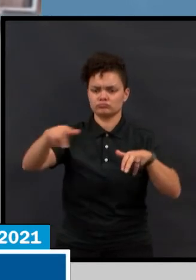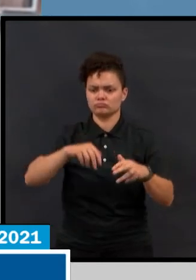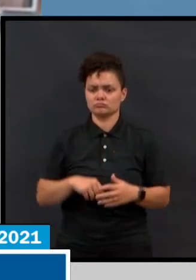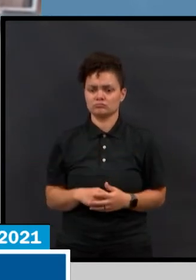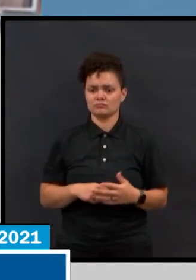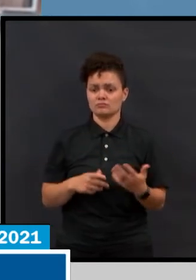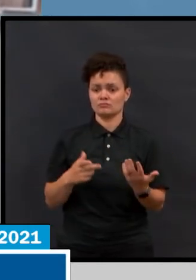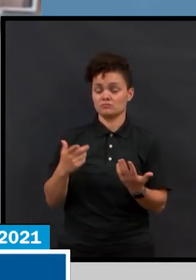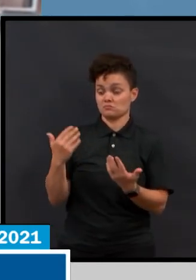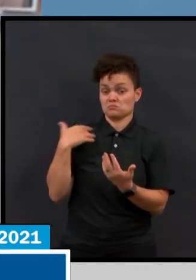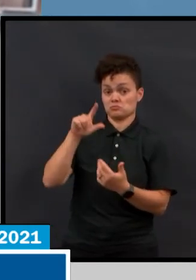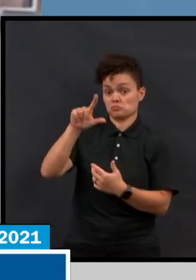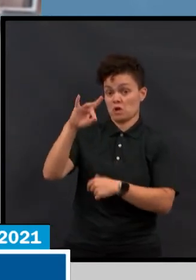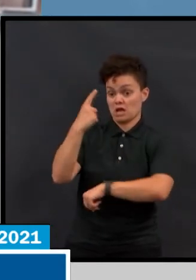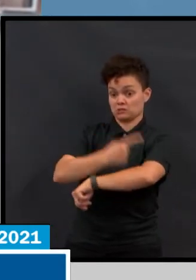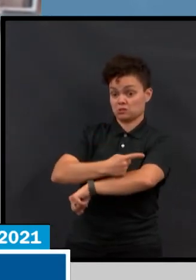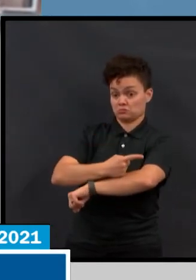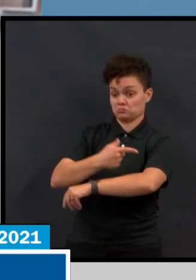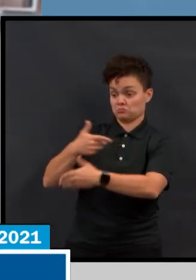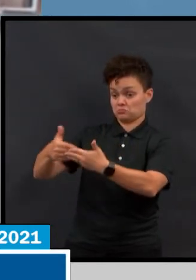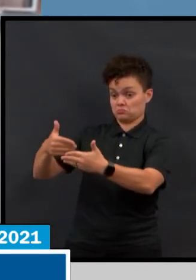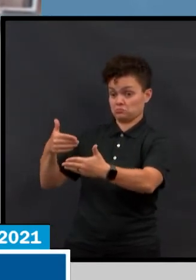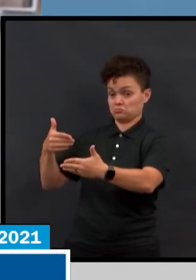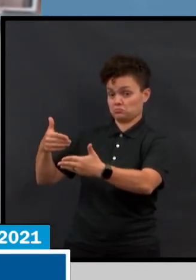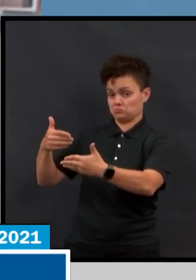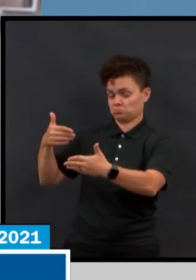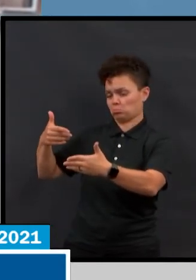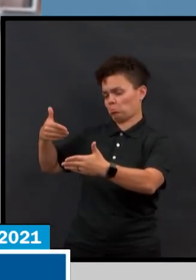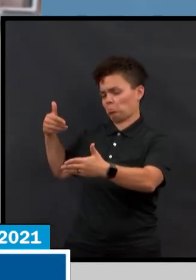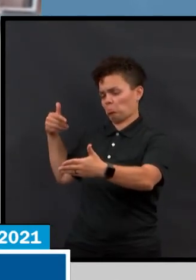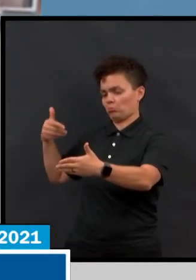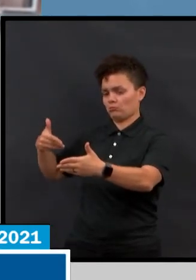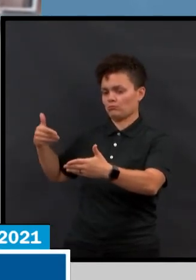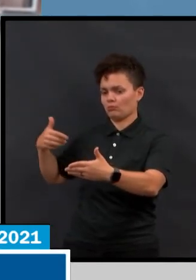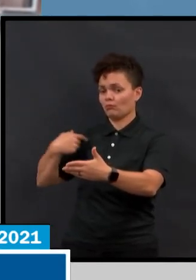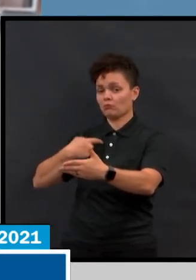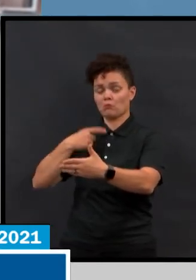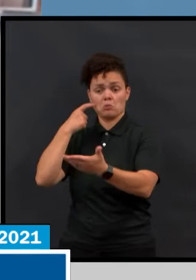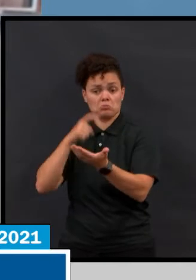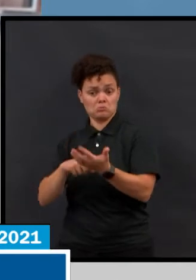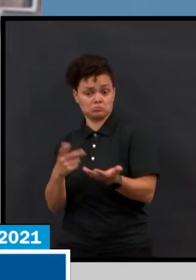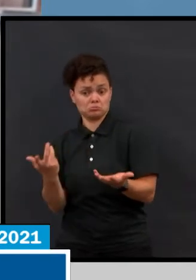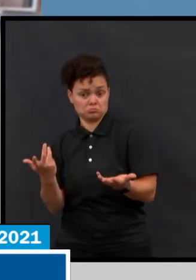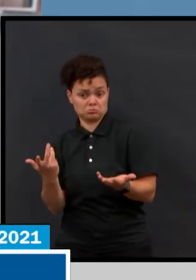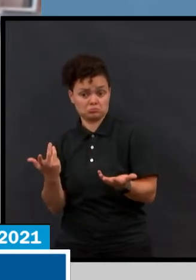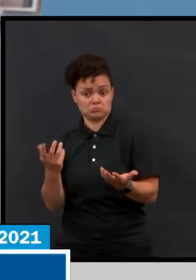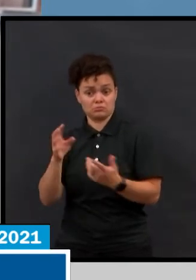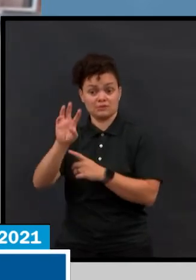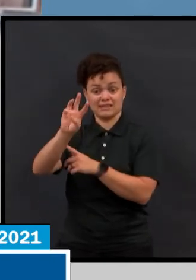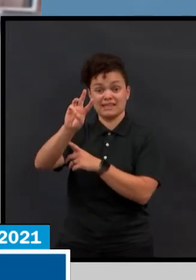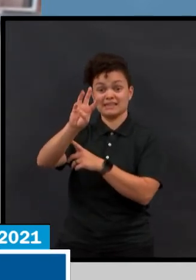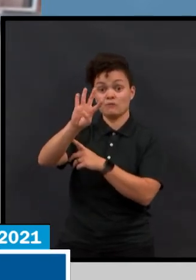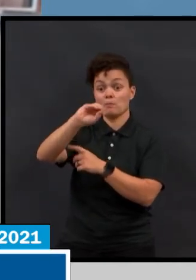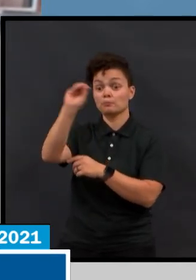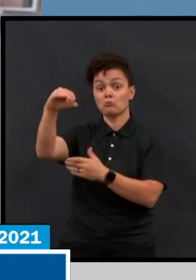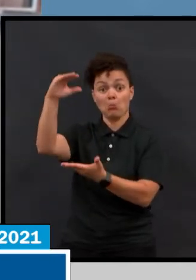the last couple of months we've actually seen so far about a 64 reduction in overall violent crime